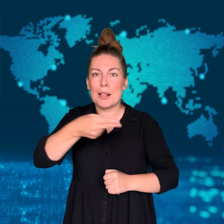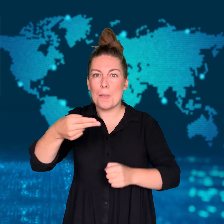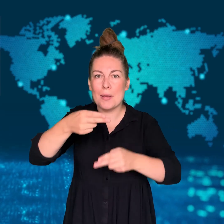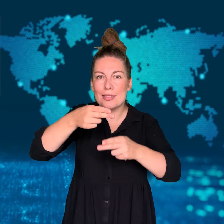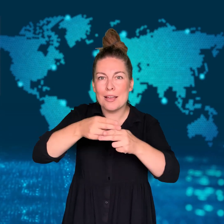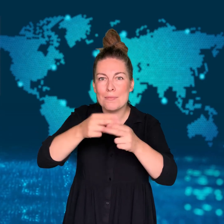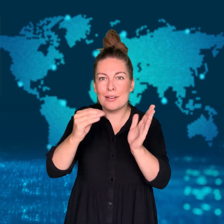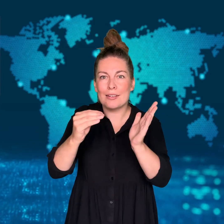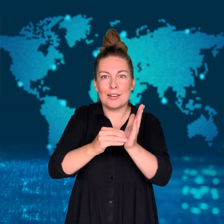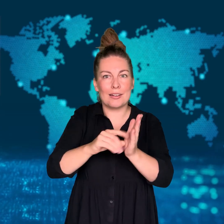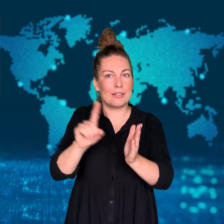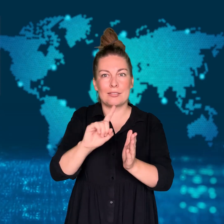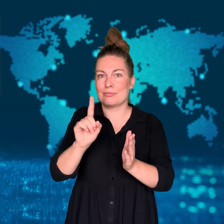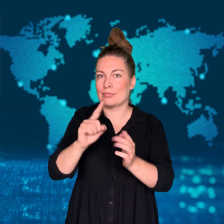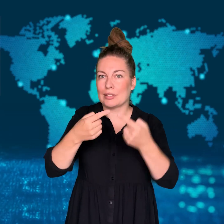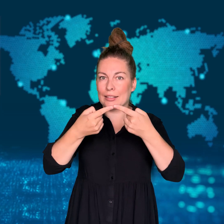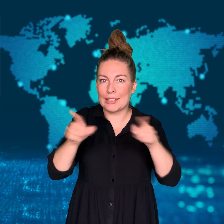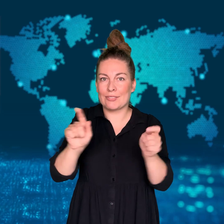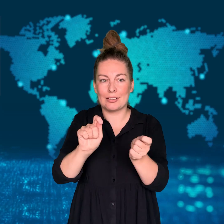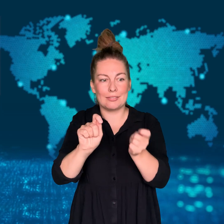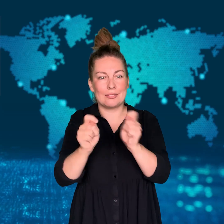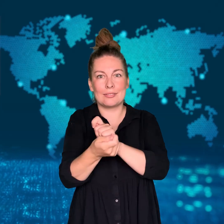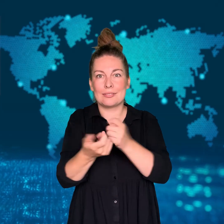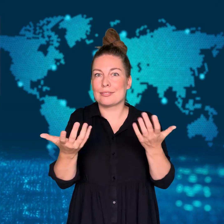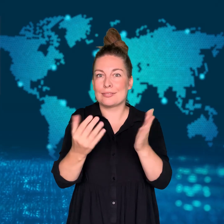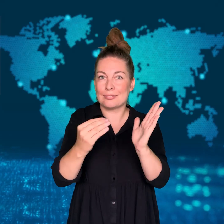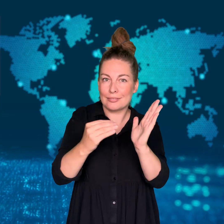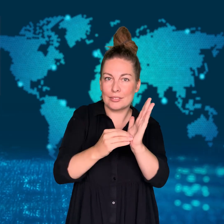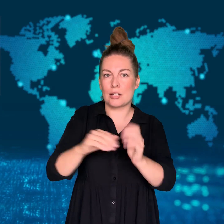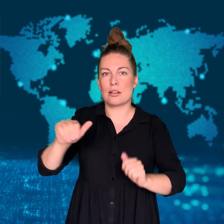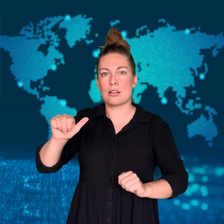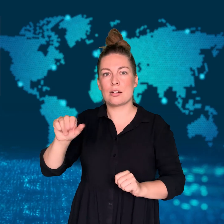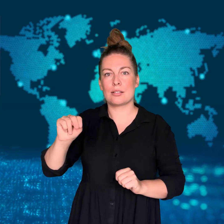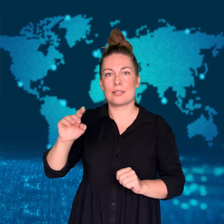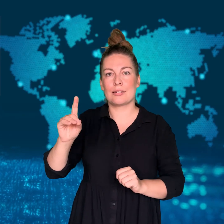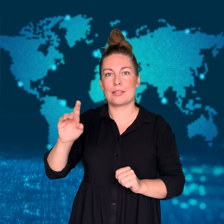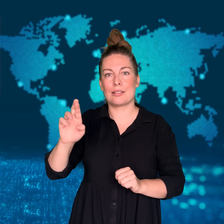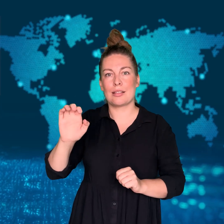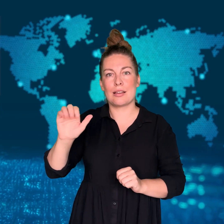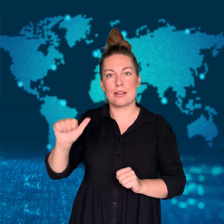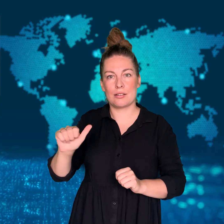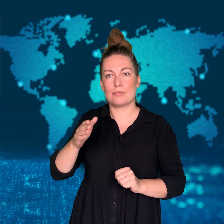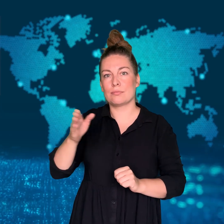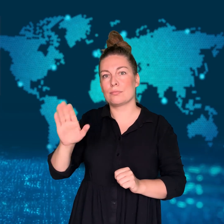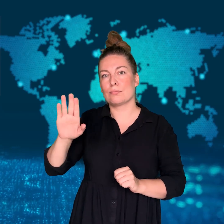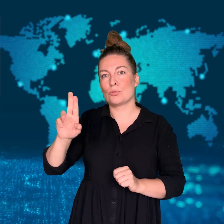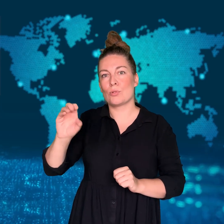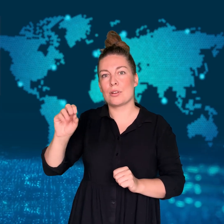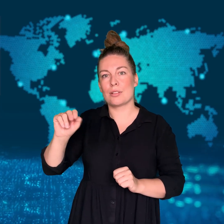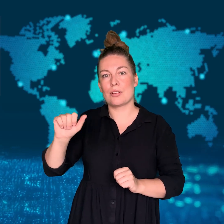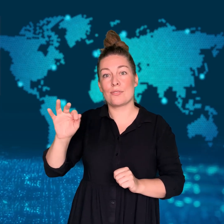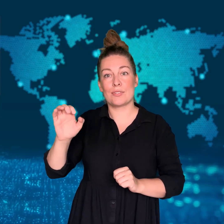in 2020 under the false name "Andrea Buonafede."